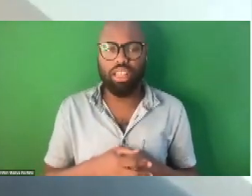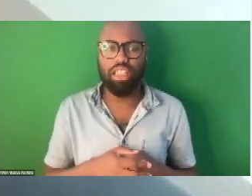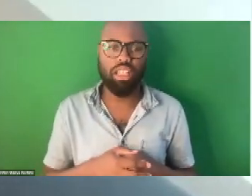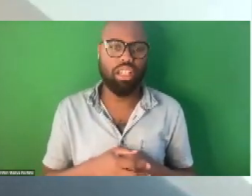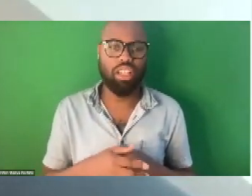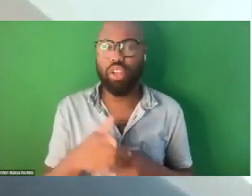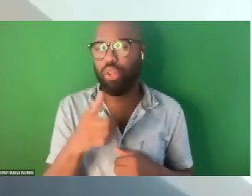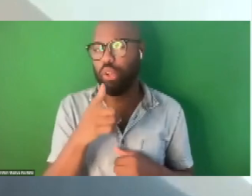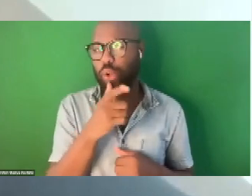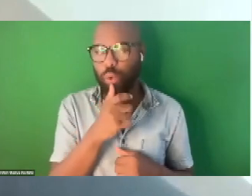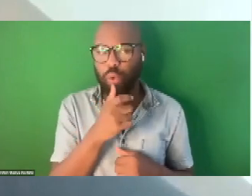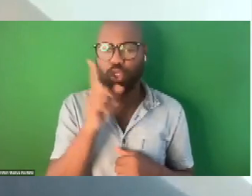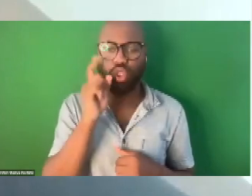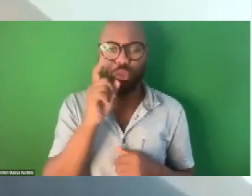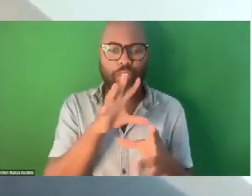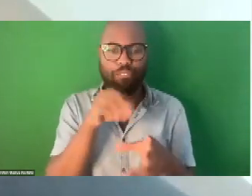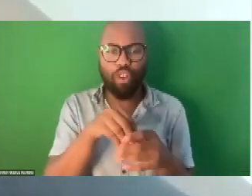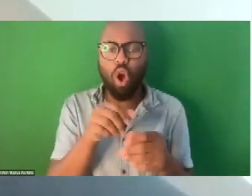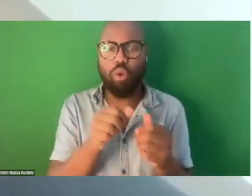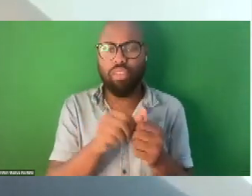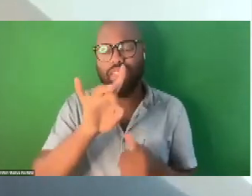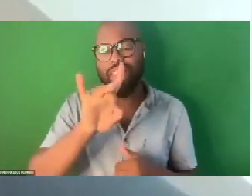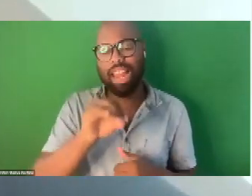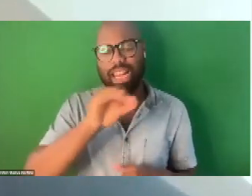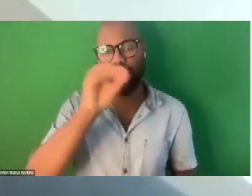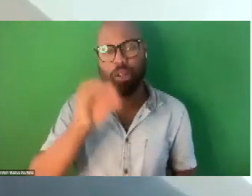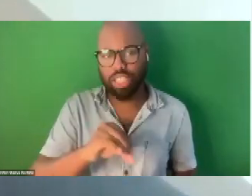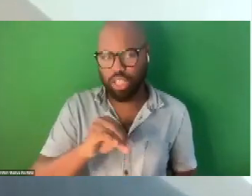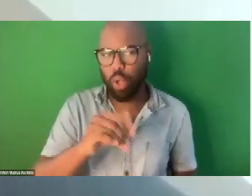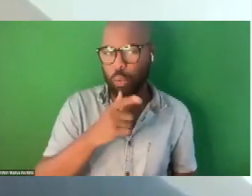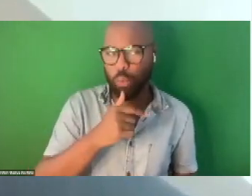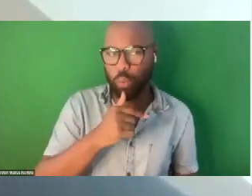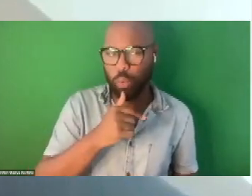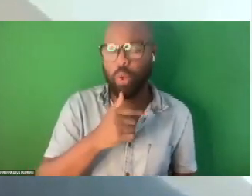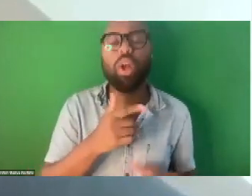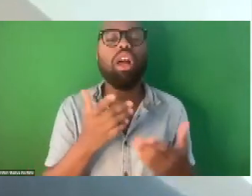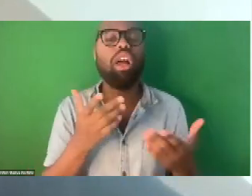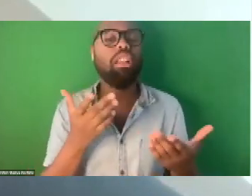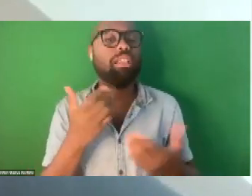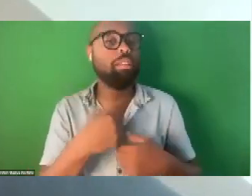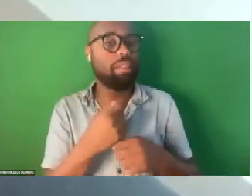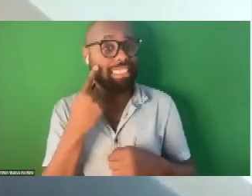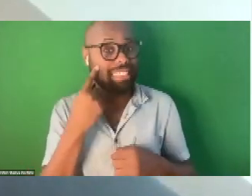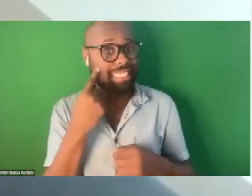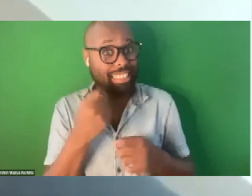that 80% whether it might make sense to expand that requirement,